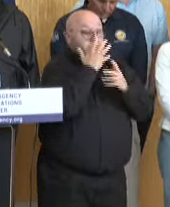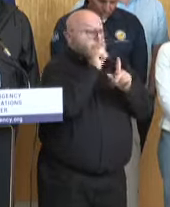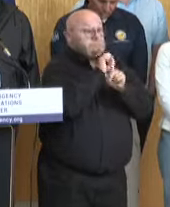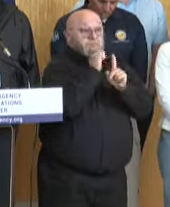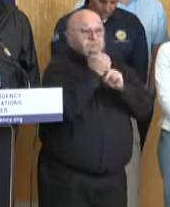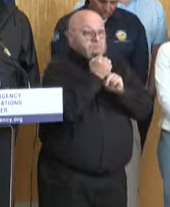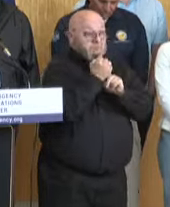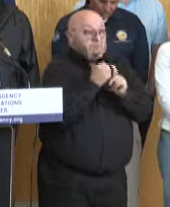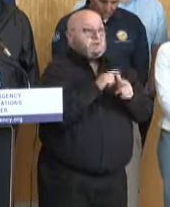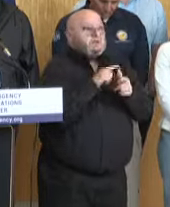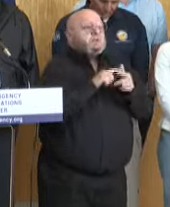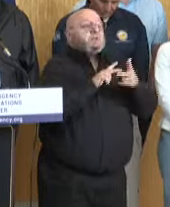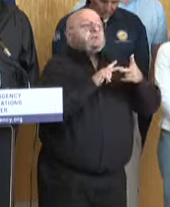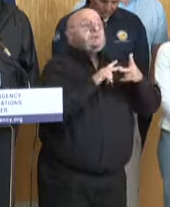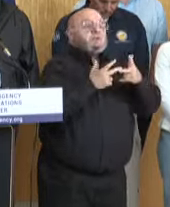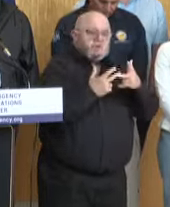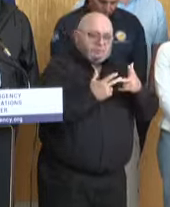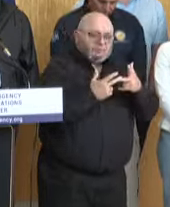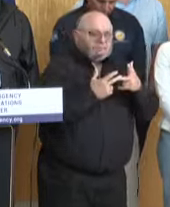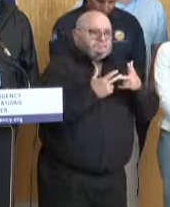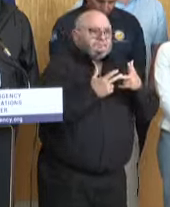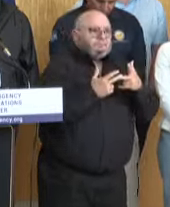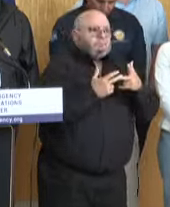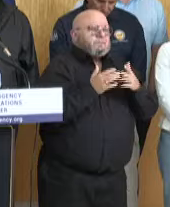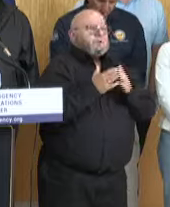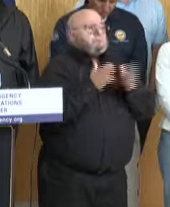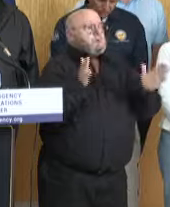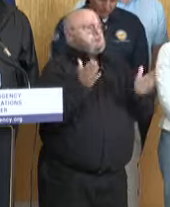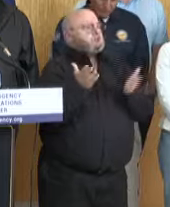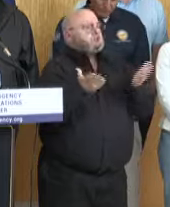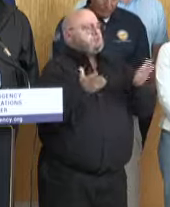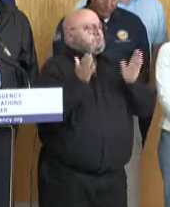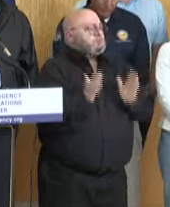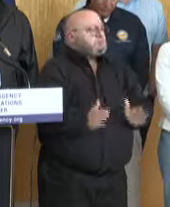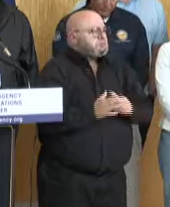DE HOUSTON ESTUVIERON ANOCHE EN